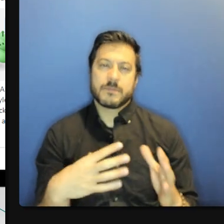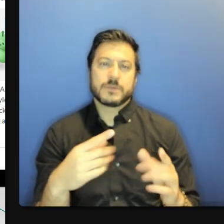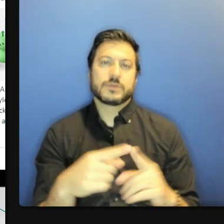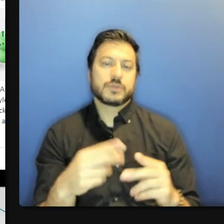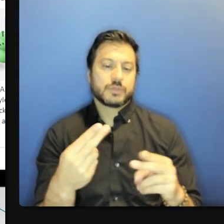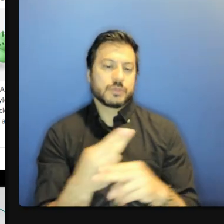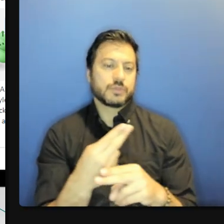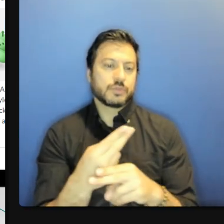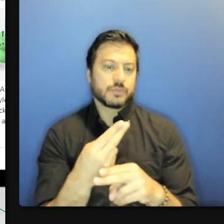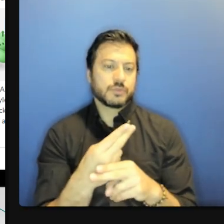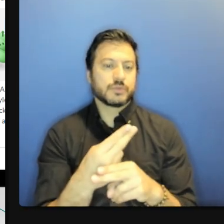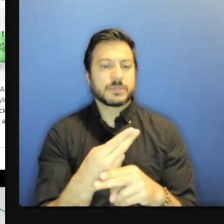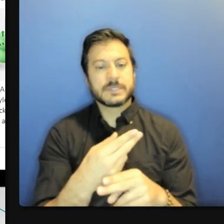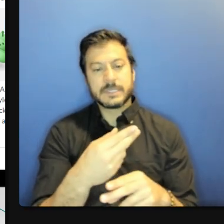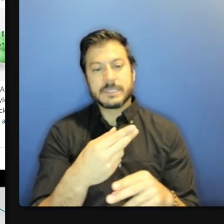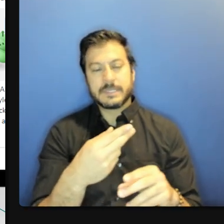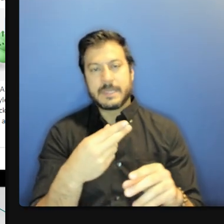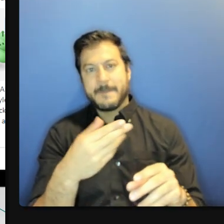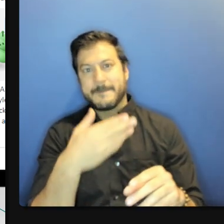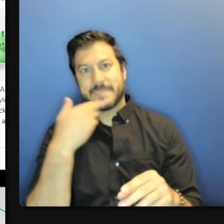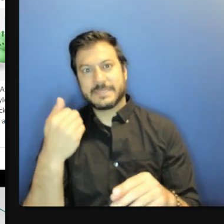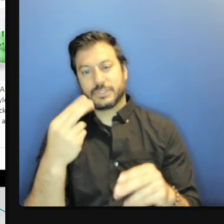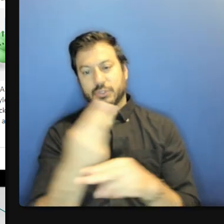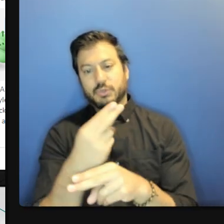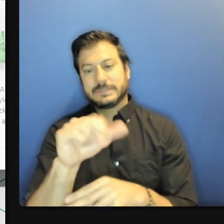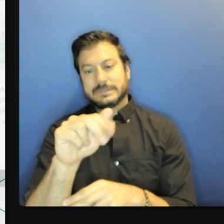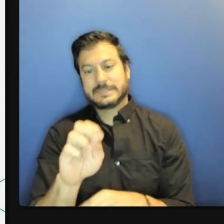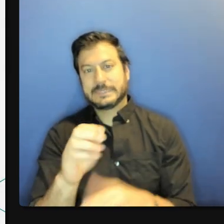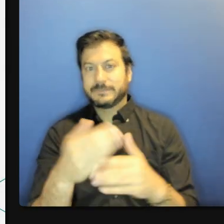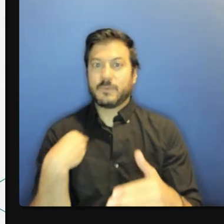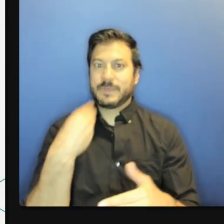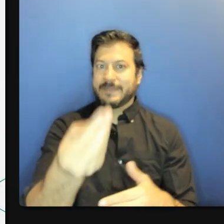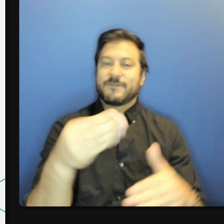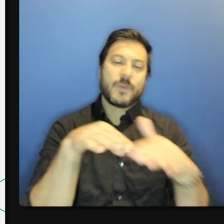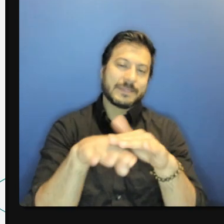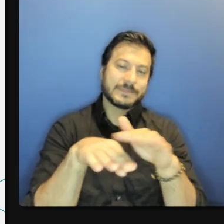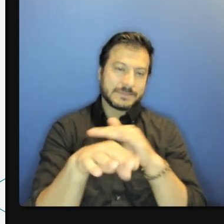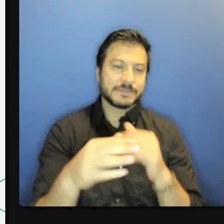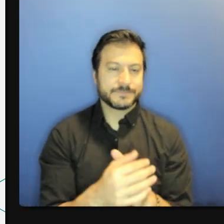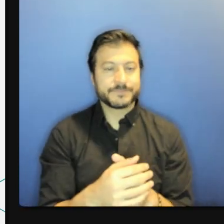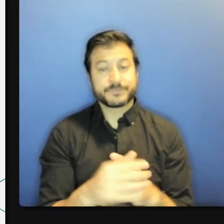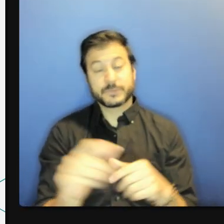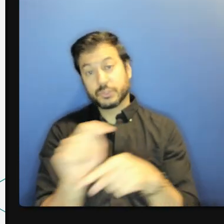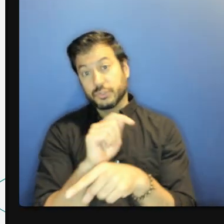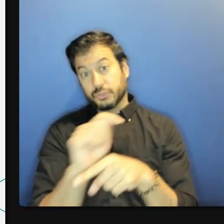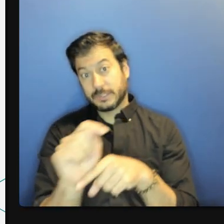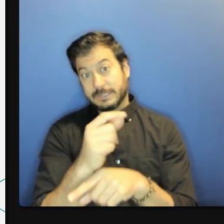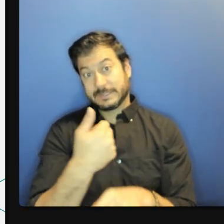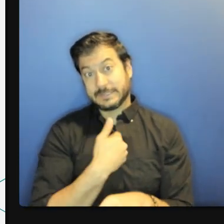to apply with your use case before we give you access. Training a custom neural voice in our self-serve portal